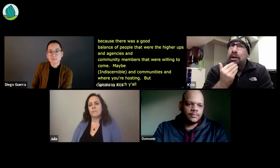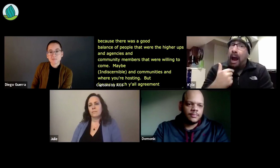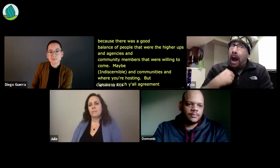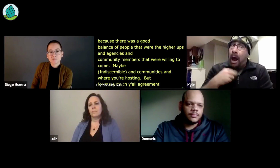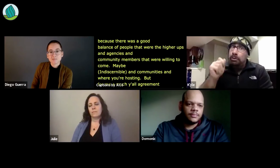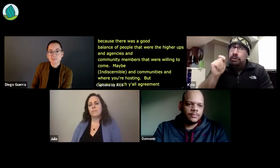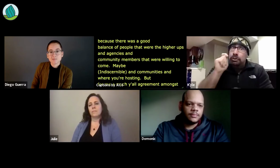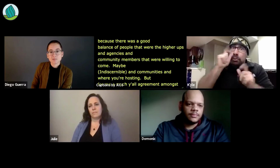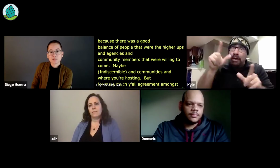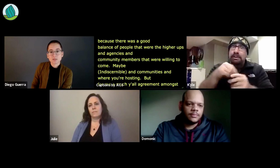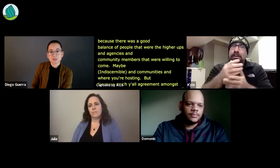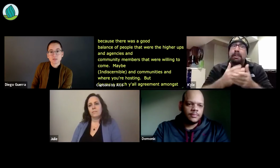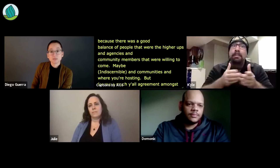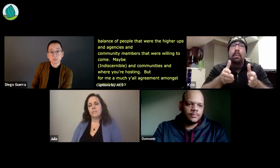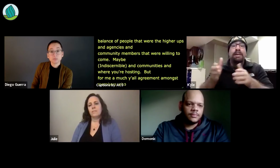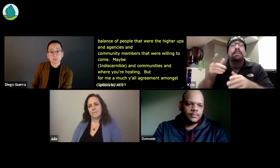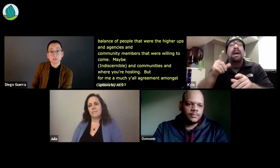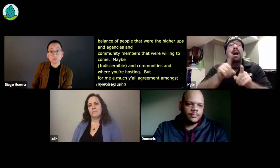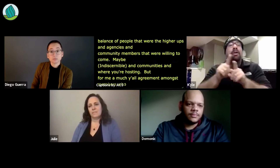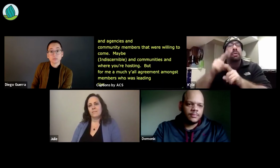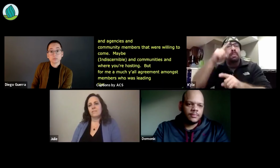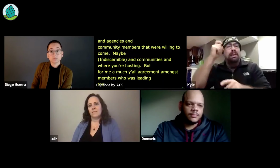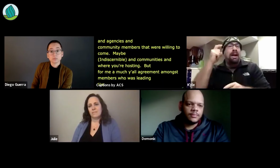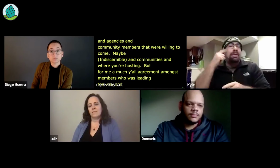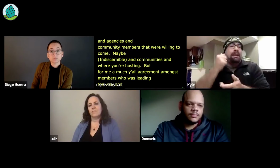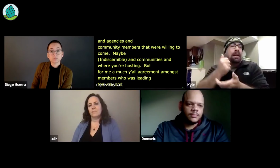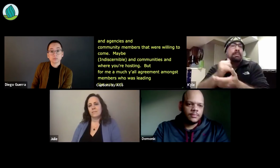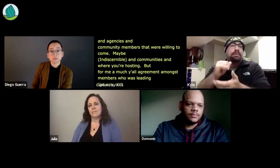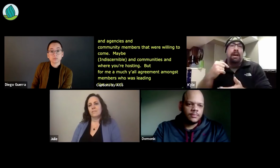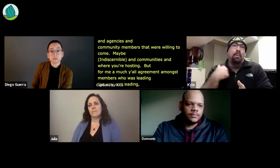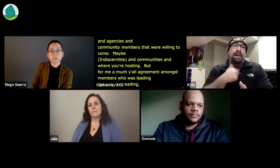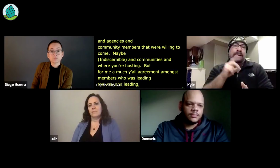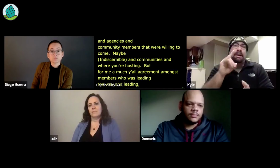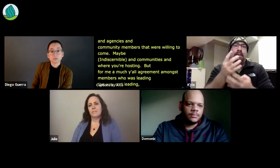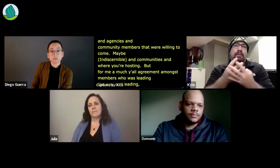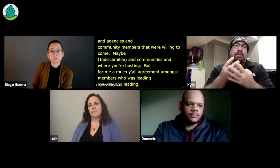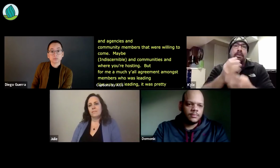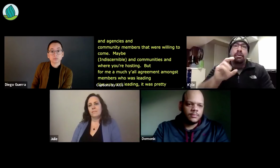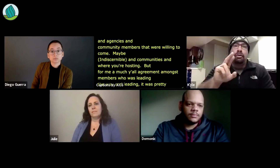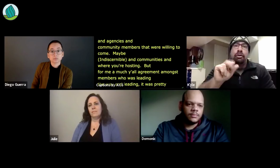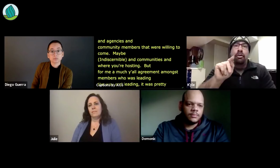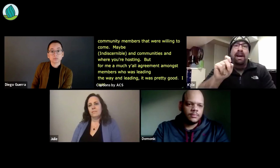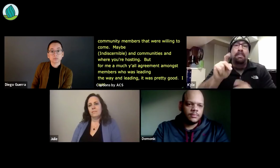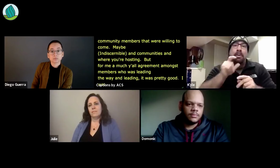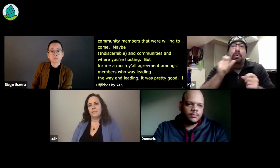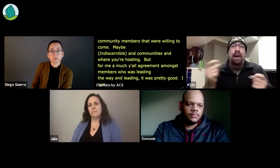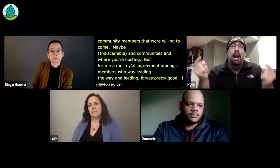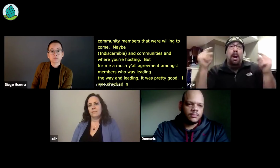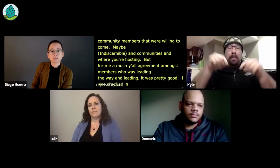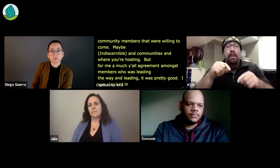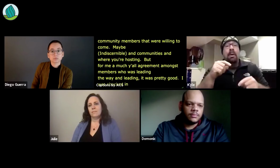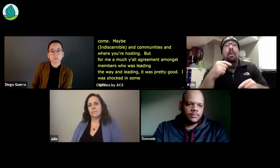In fact, I was shocked in some ways because I also think that it helps that we screened people who were going to come.